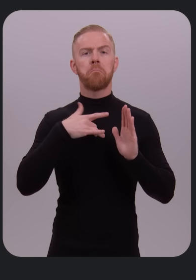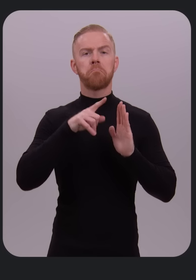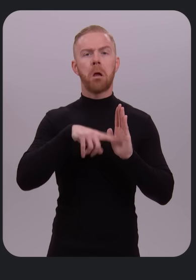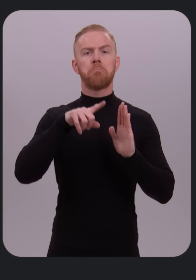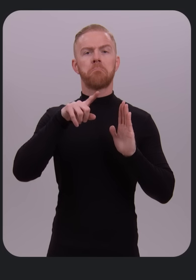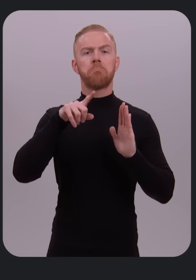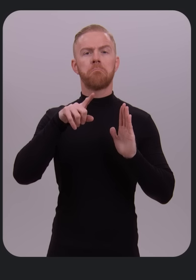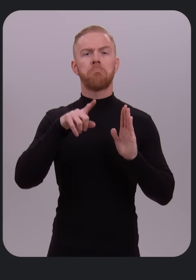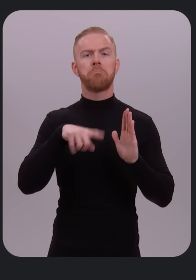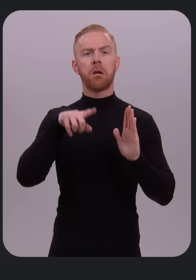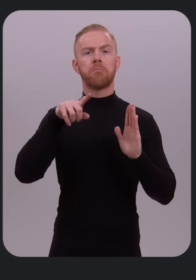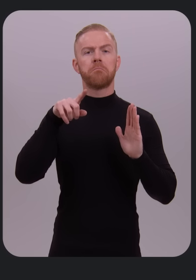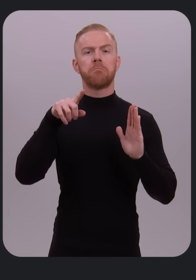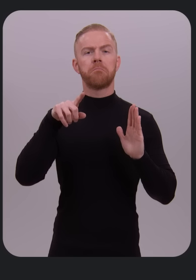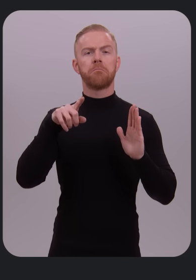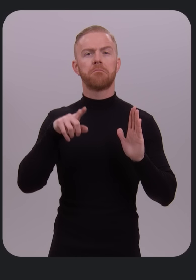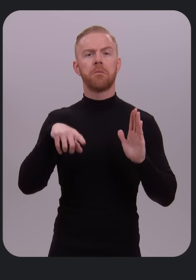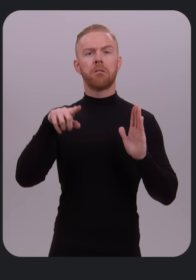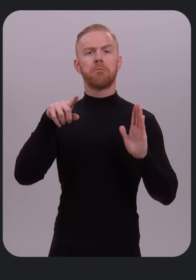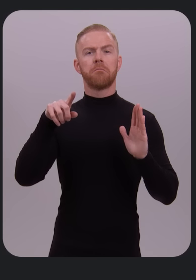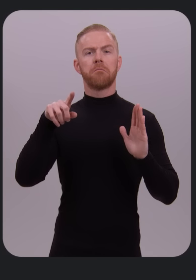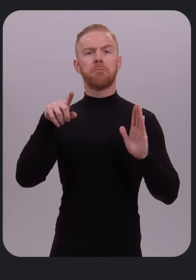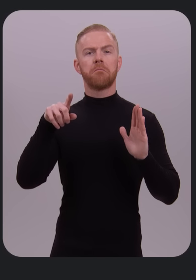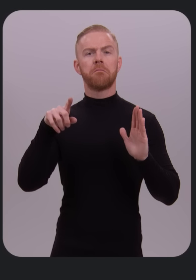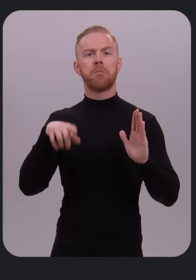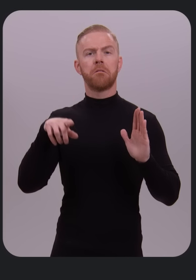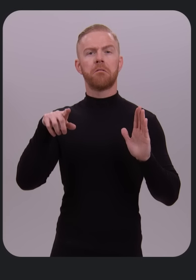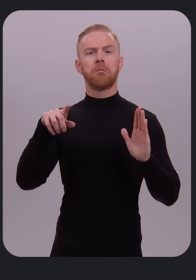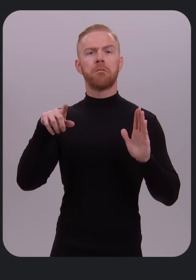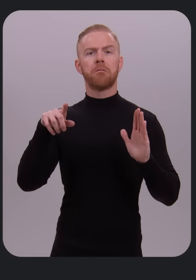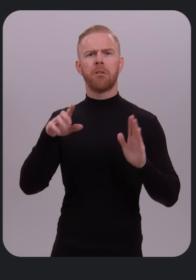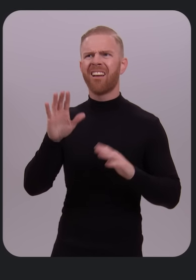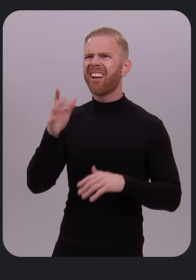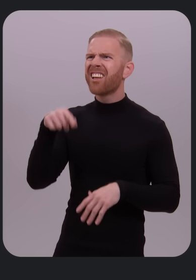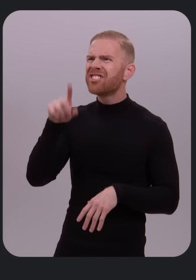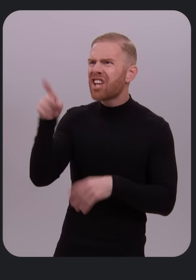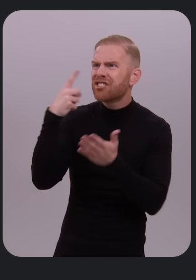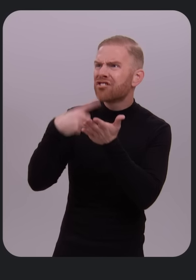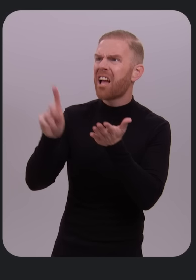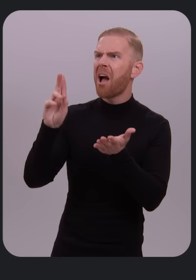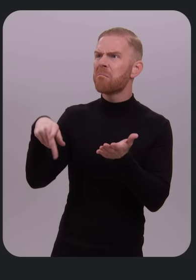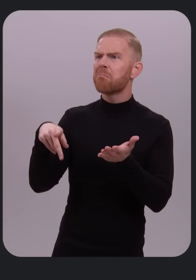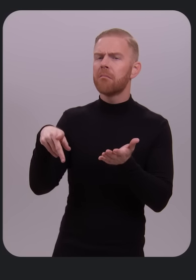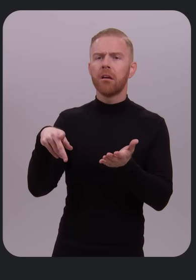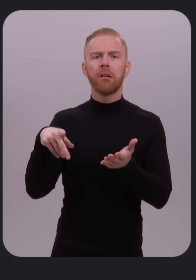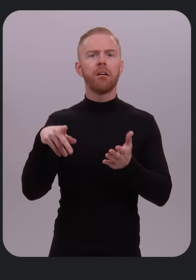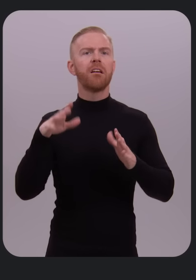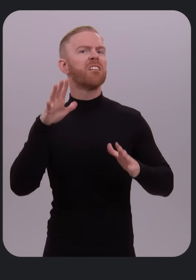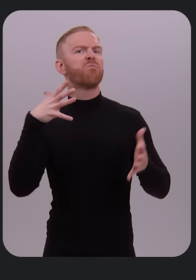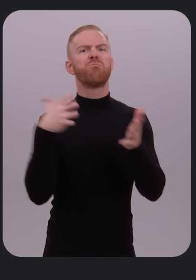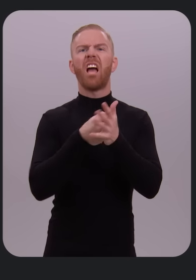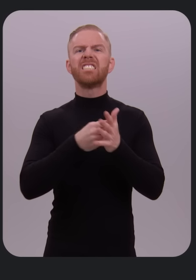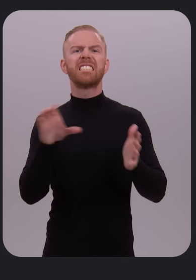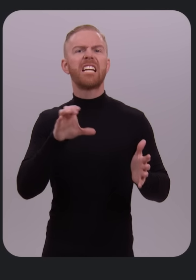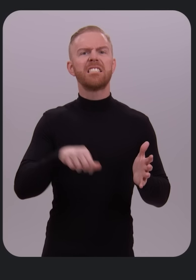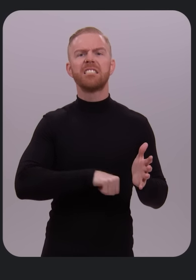[SINGING] This was supposed to be a checkup. Crash C-section. Baby's in distress.